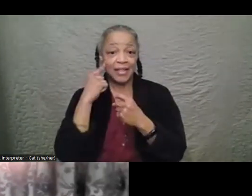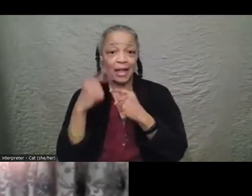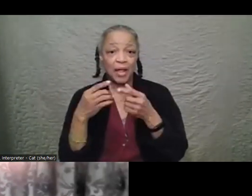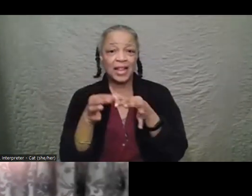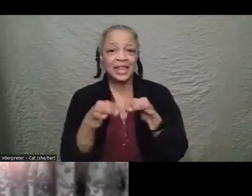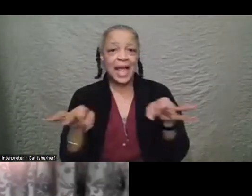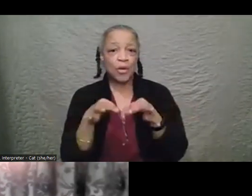Language does matter.